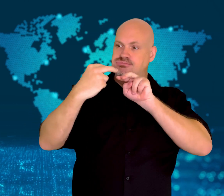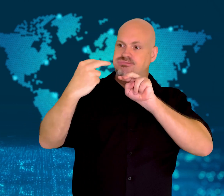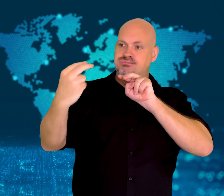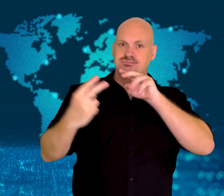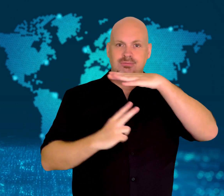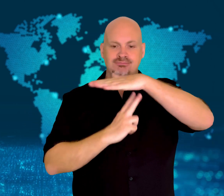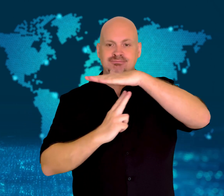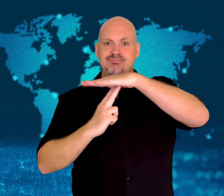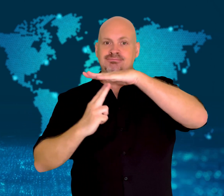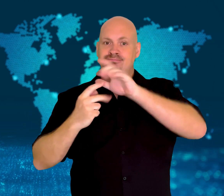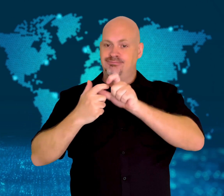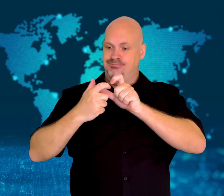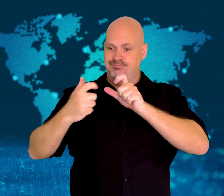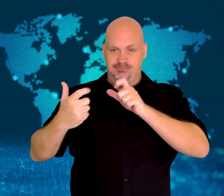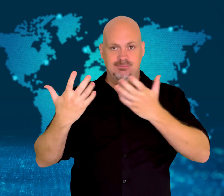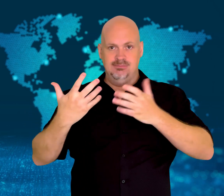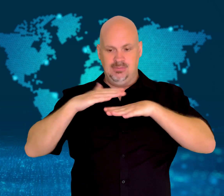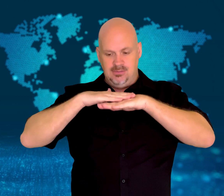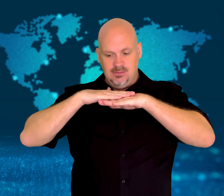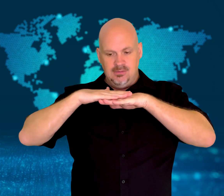in Vietnam.